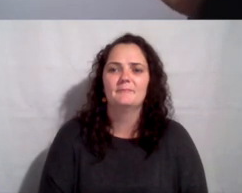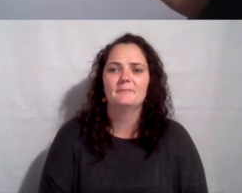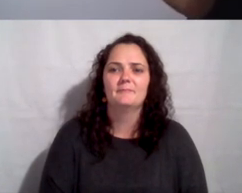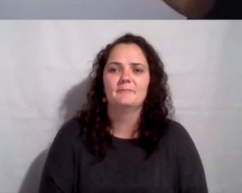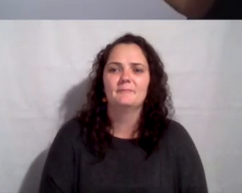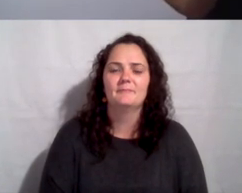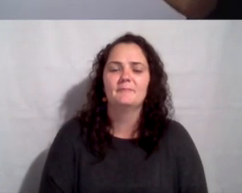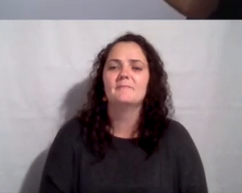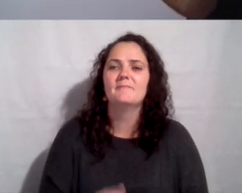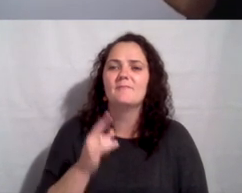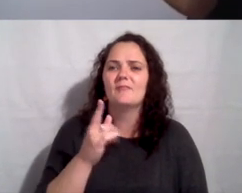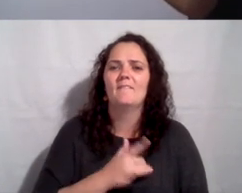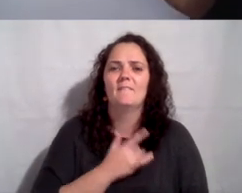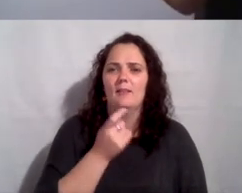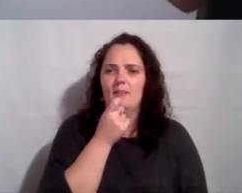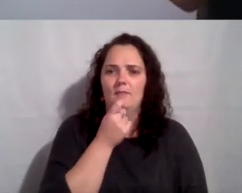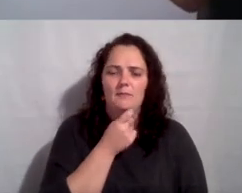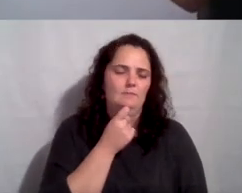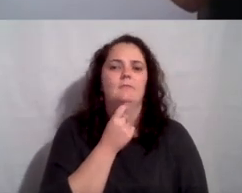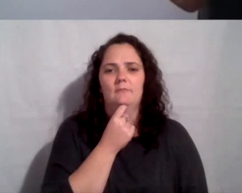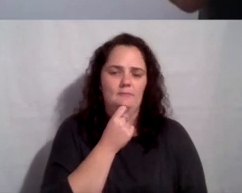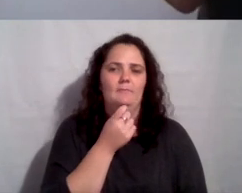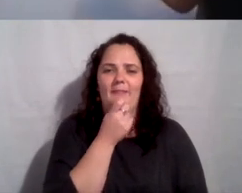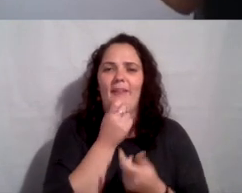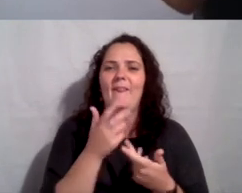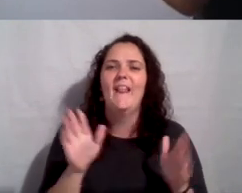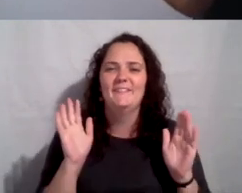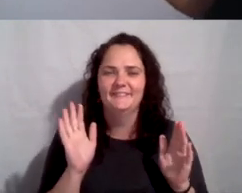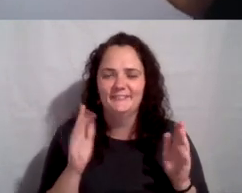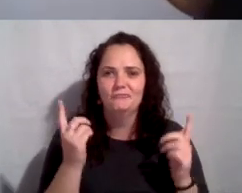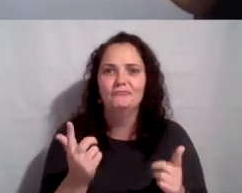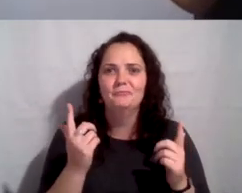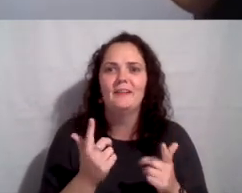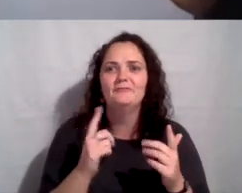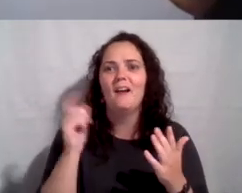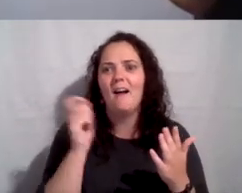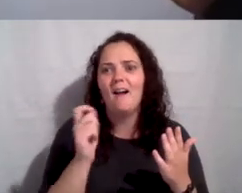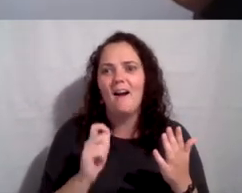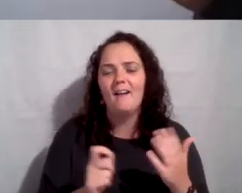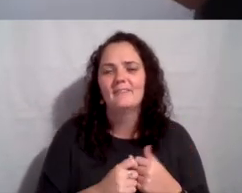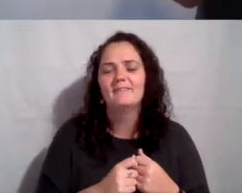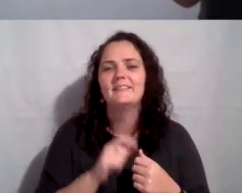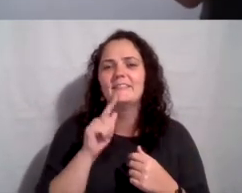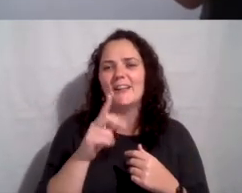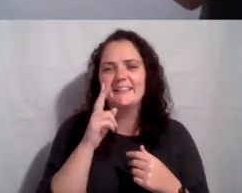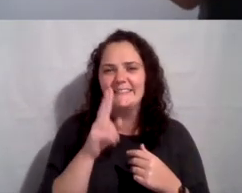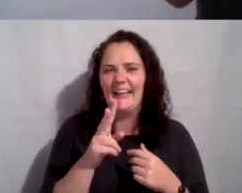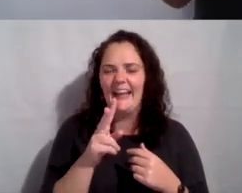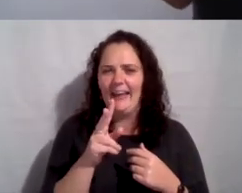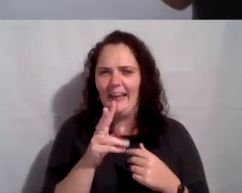Now if you start to feel like you're getting a little bit lost in all of those lines or now you're starting to see the